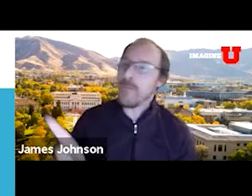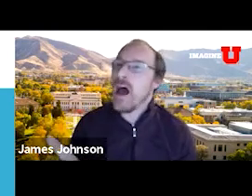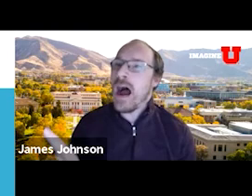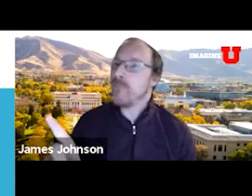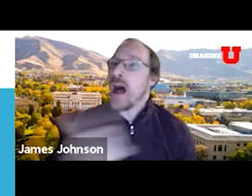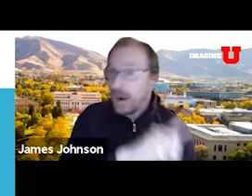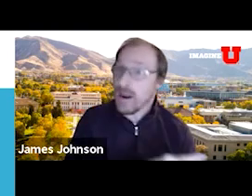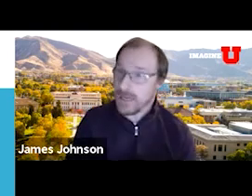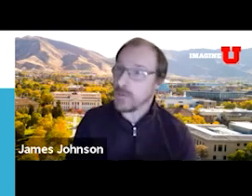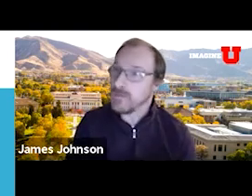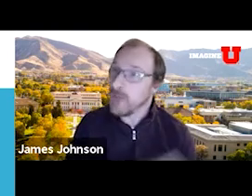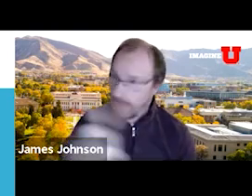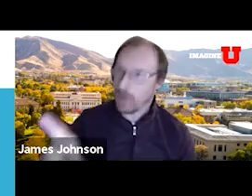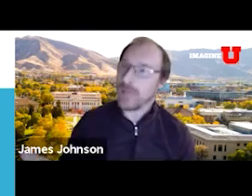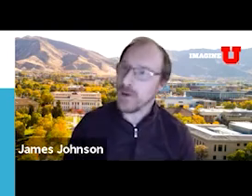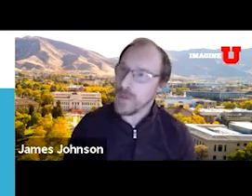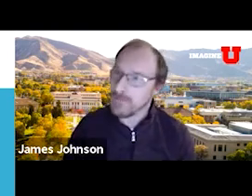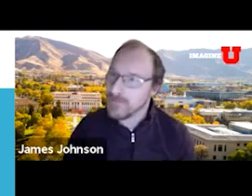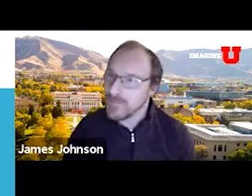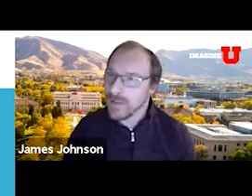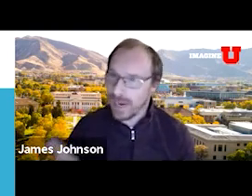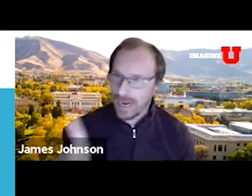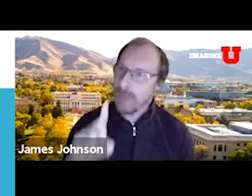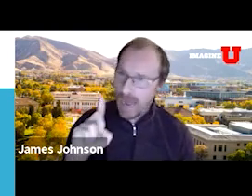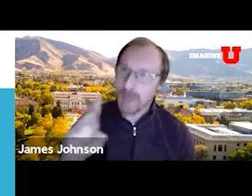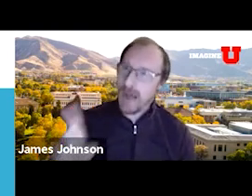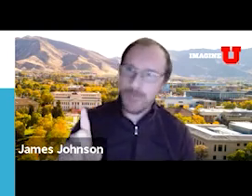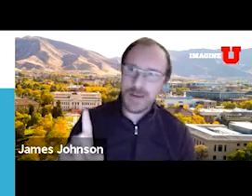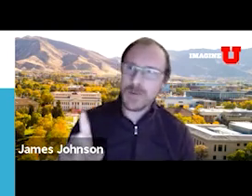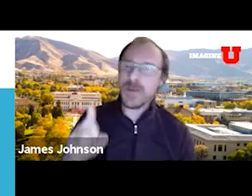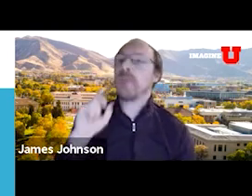I'm not not human. I'm totally human. I'm a human being,